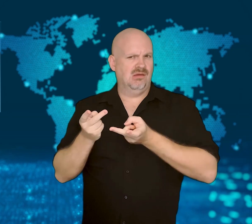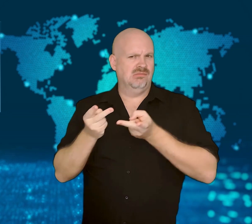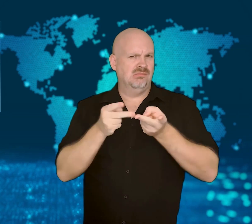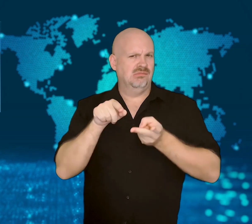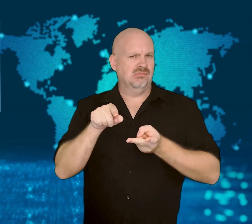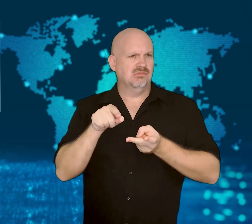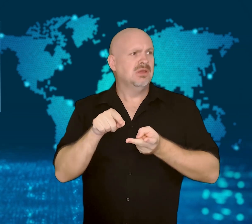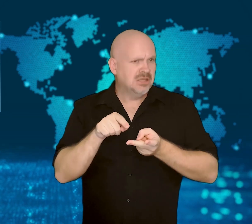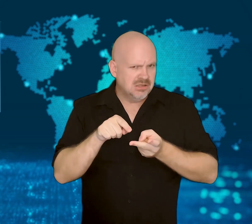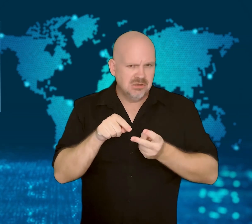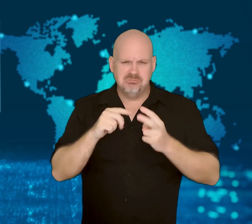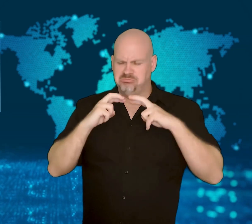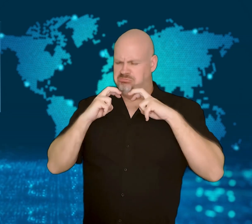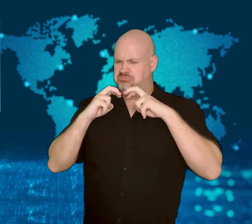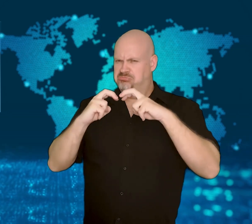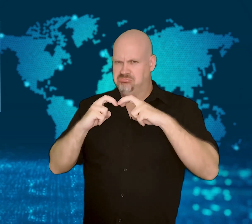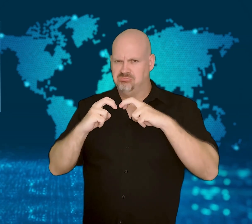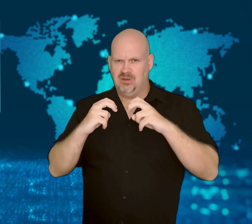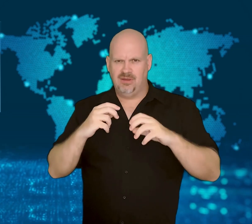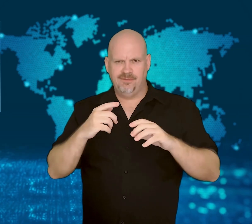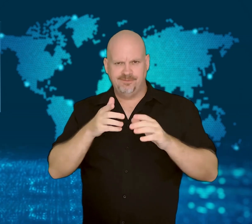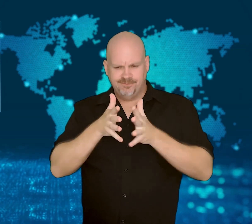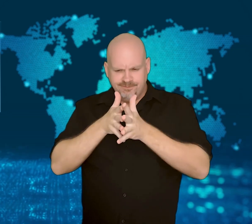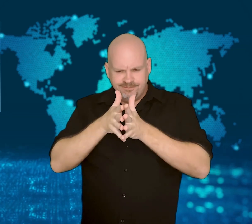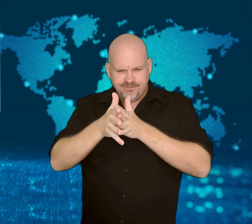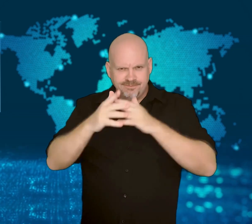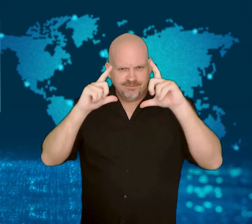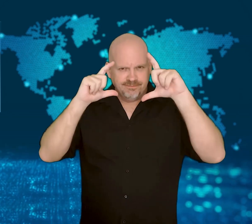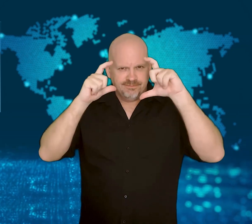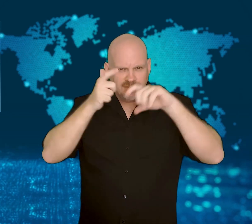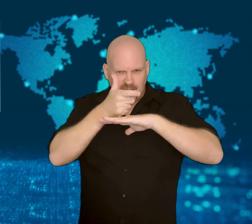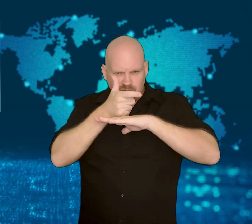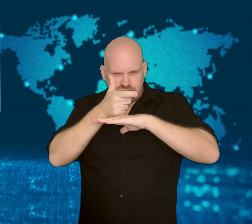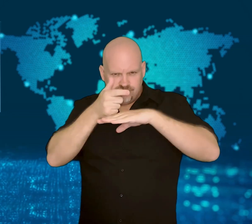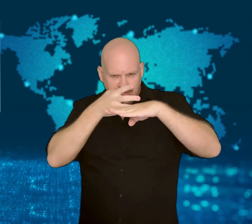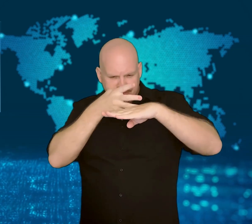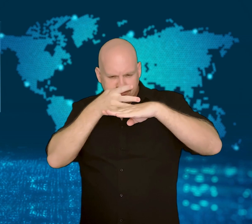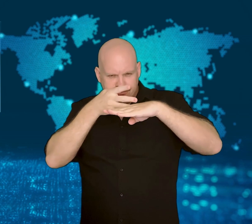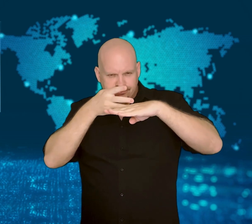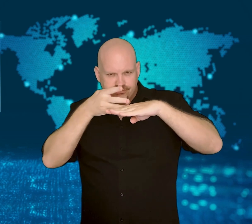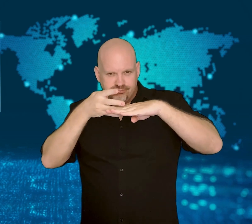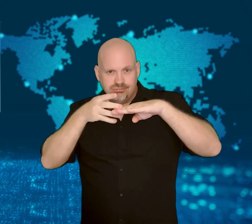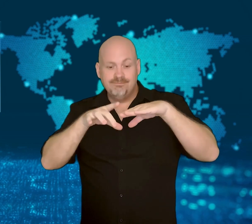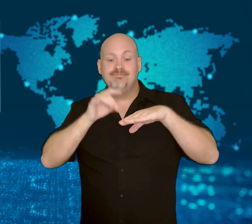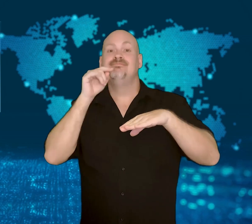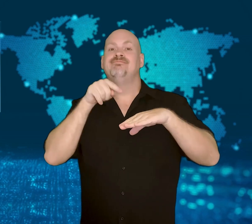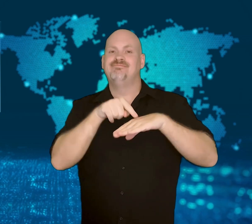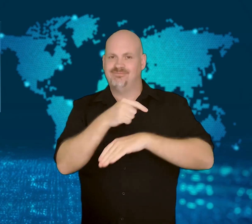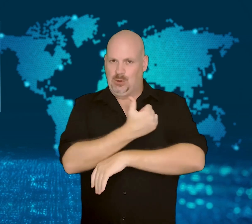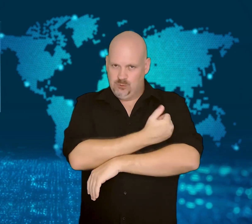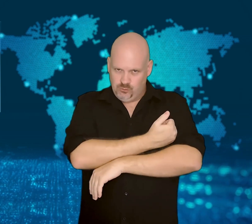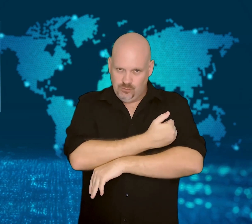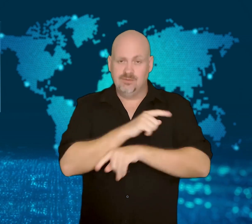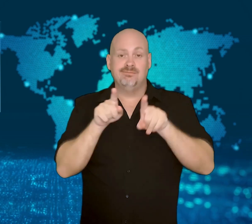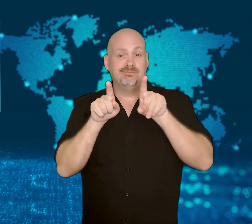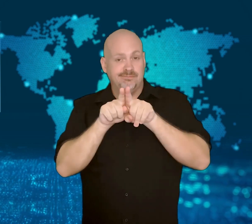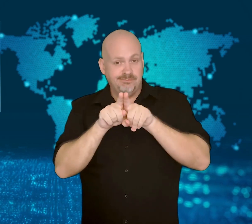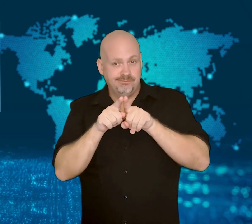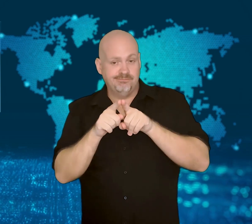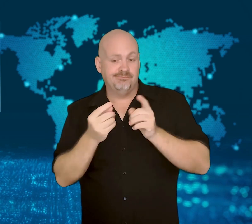an X-ray device to check it, they found the meth and 30 kilograms of cocaine.